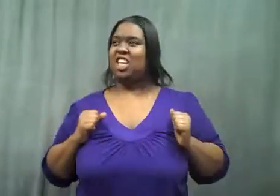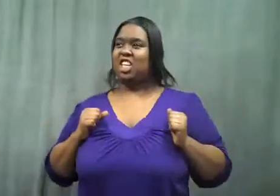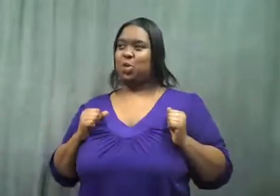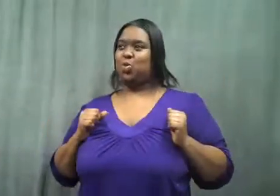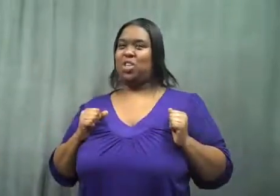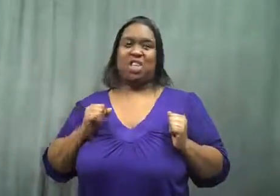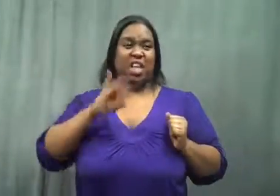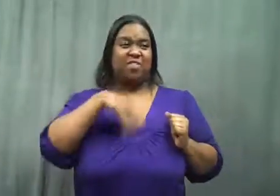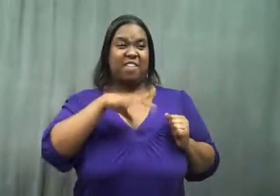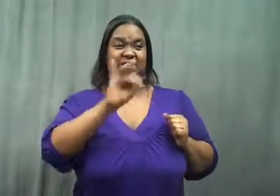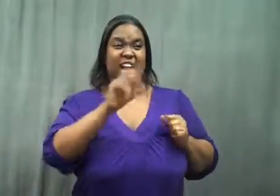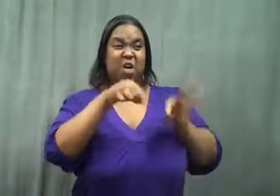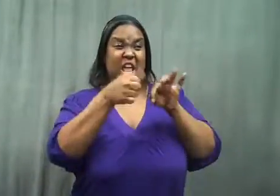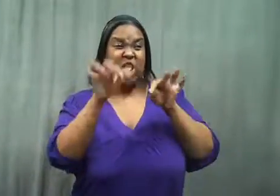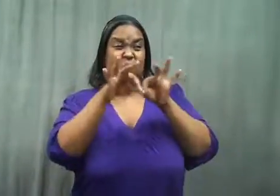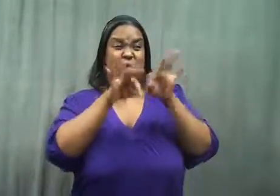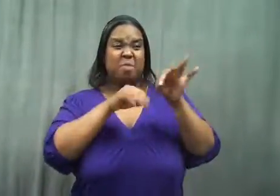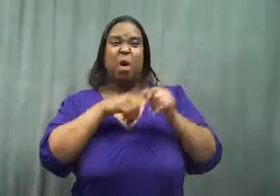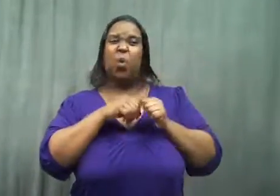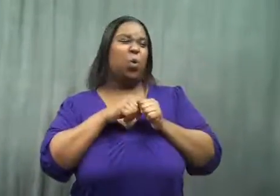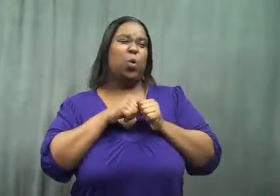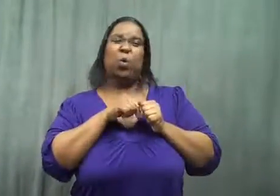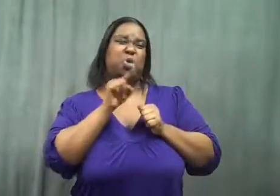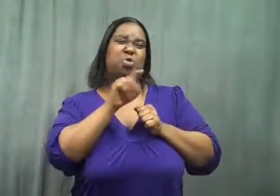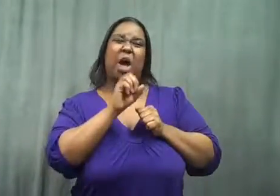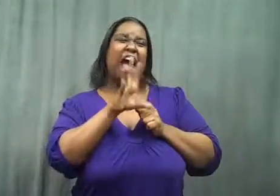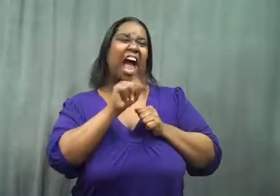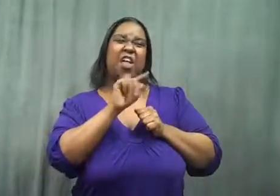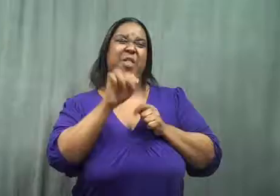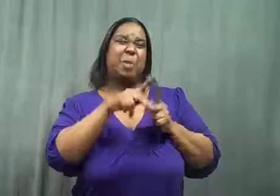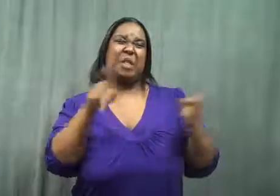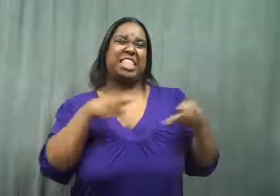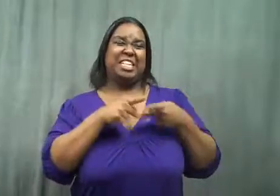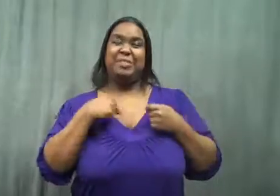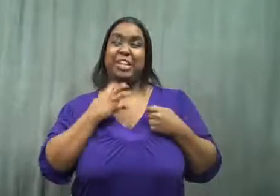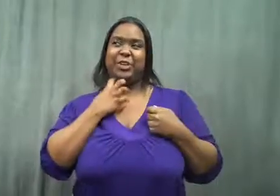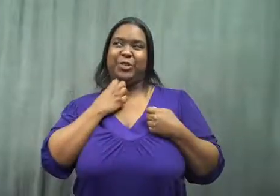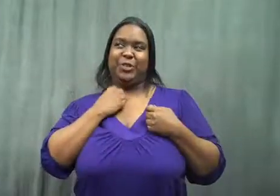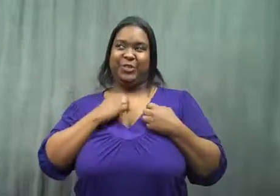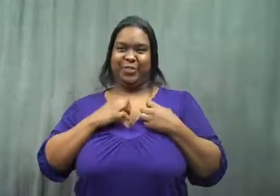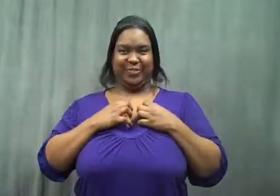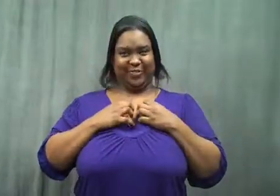Oh. He continued, "If I find a rip, you are out of here." Yikes.